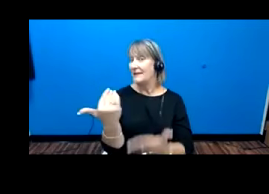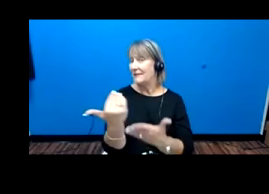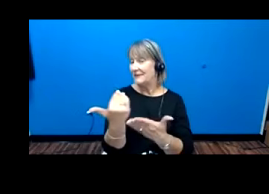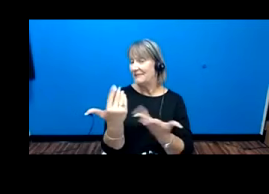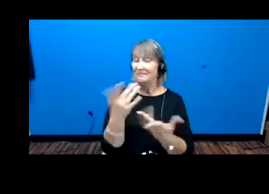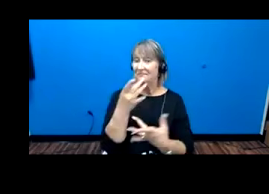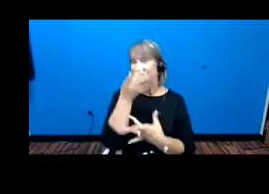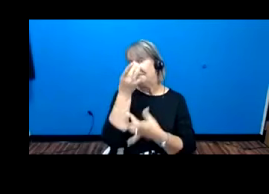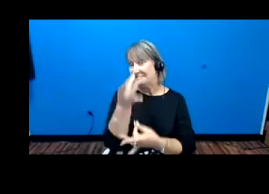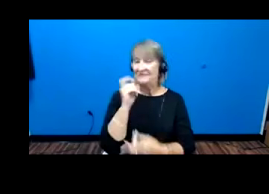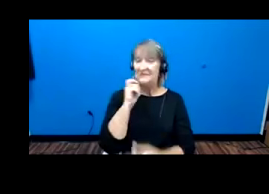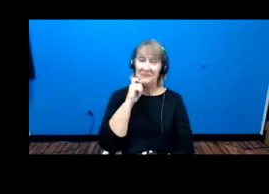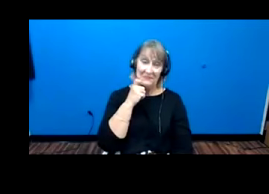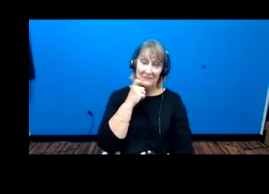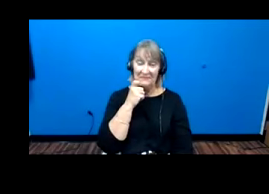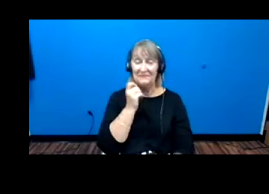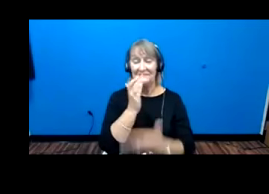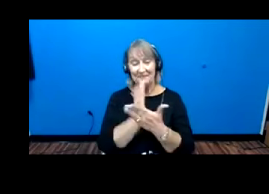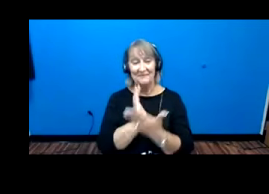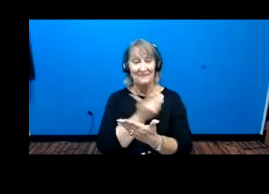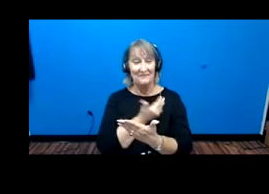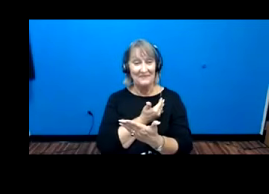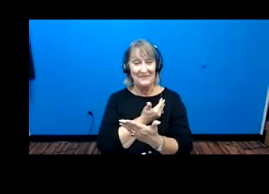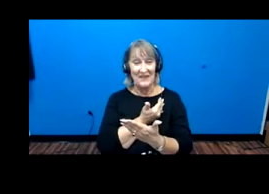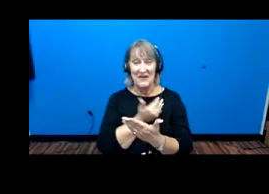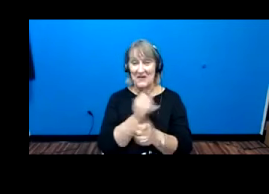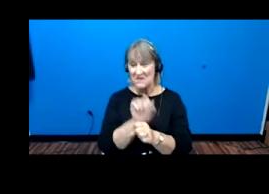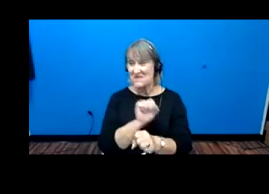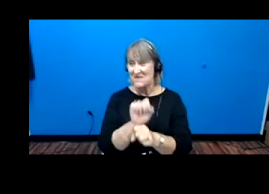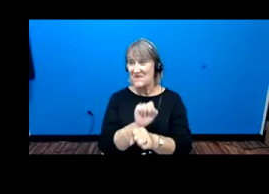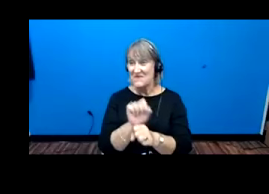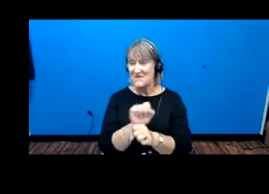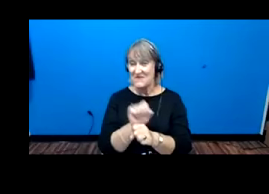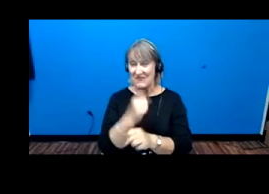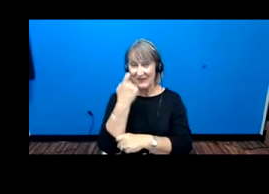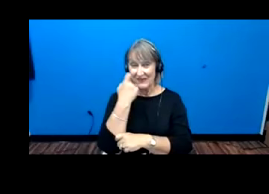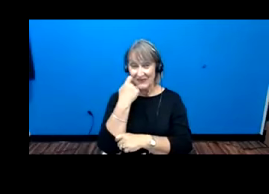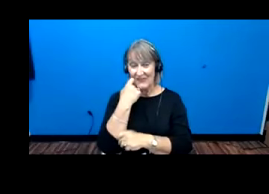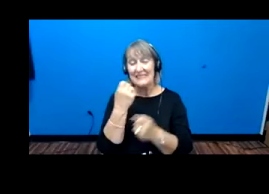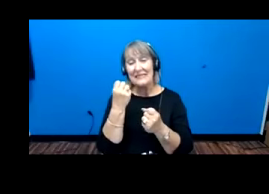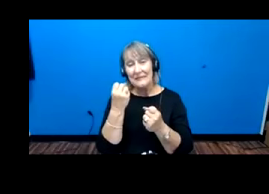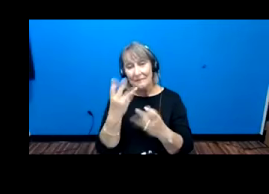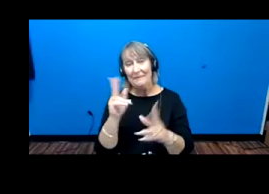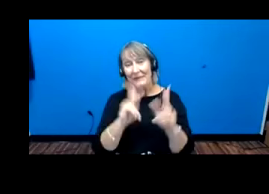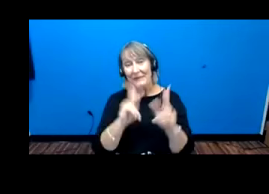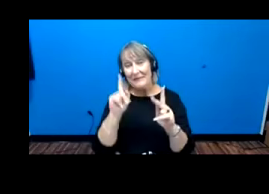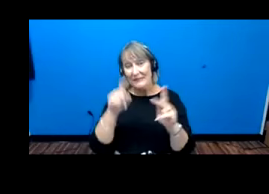that I think is definitely an area that a lot of folks need to spend a bunch more time in,